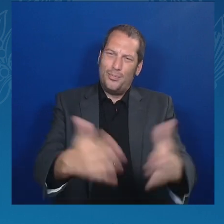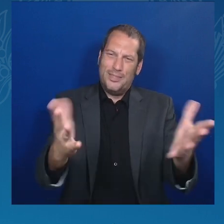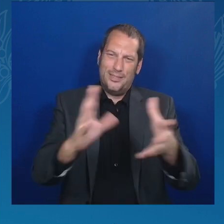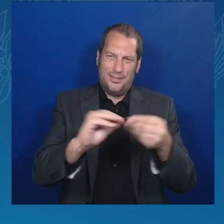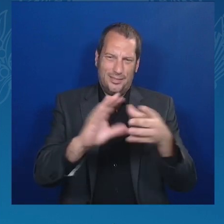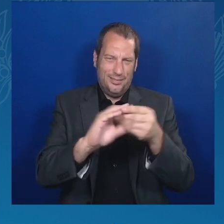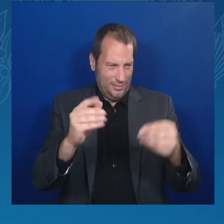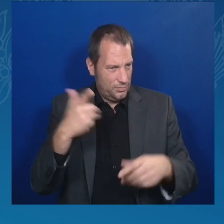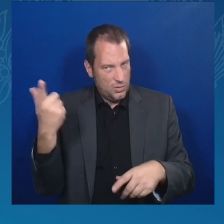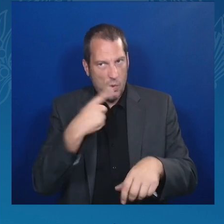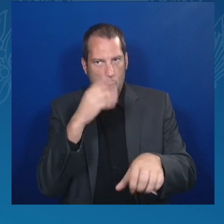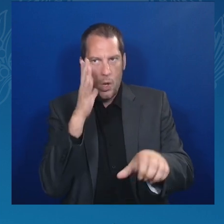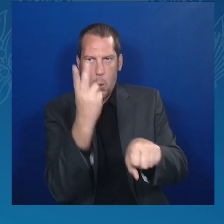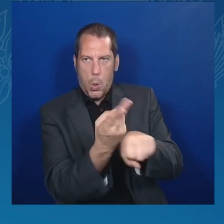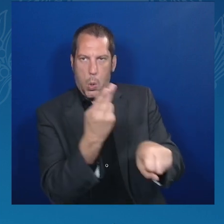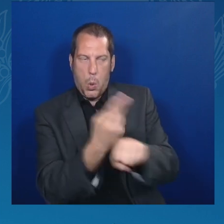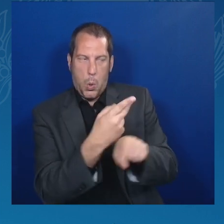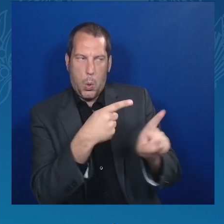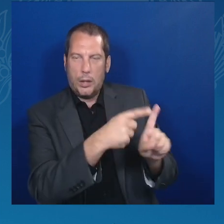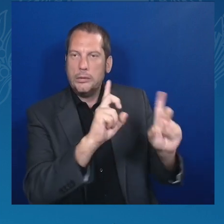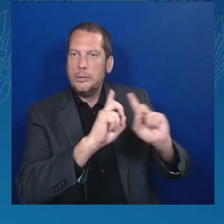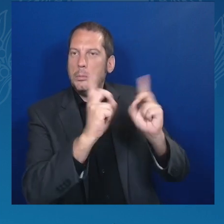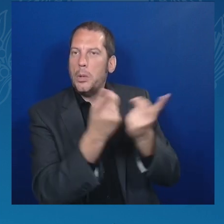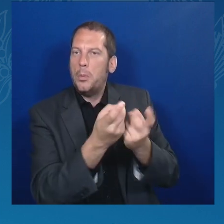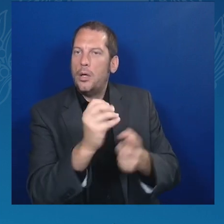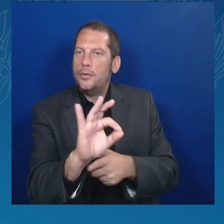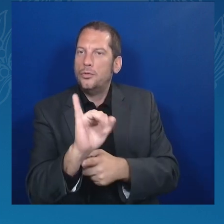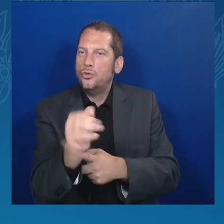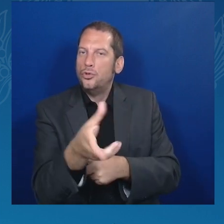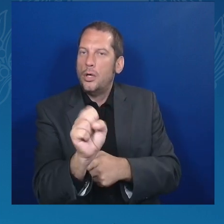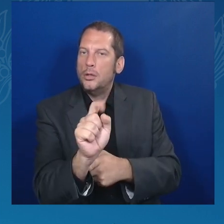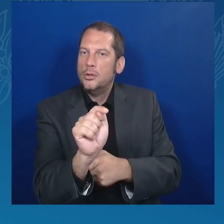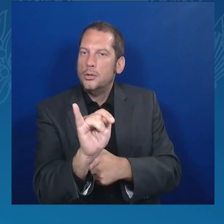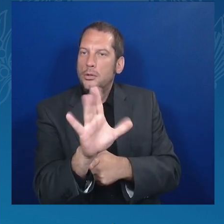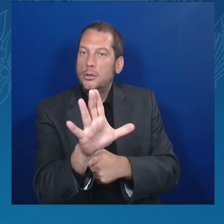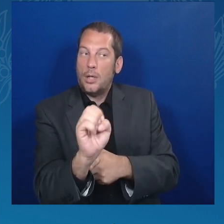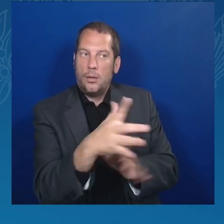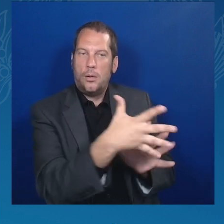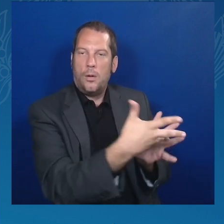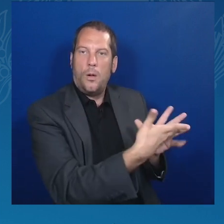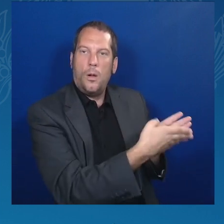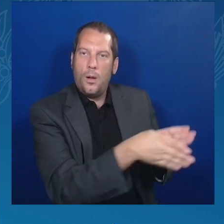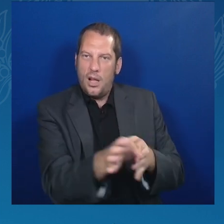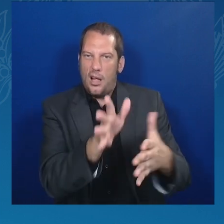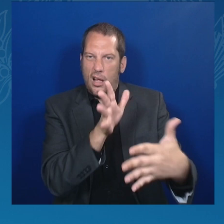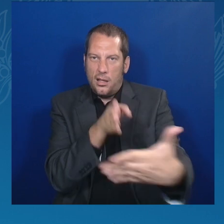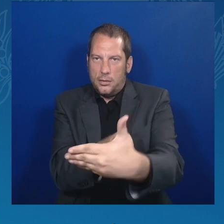He openly talks about his admiration for dictators. Audience: Booo -- The Vice President: Has vowed on day